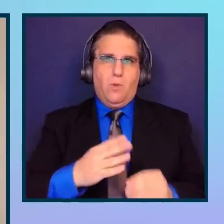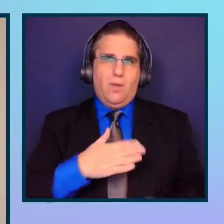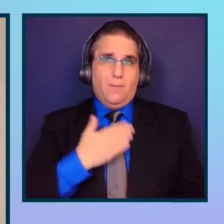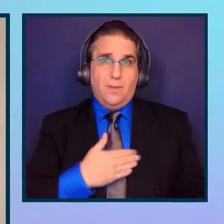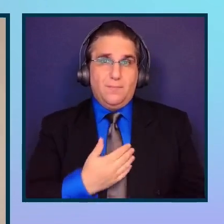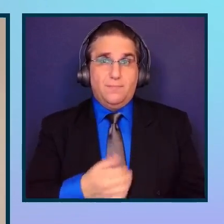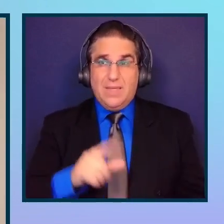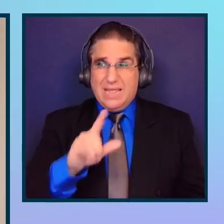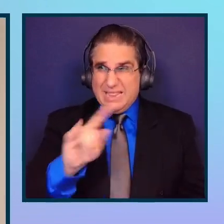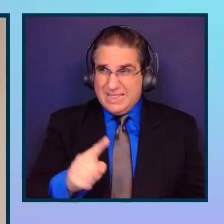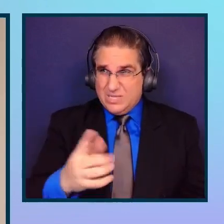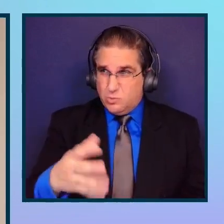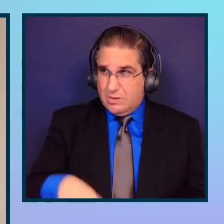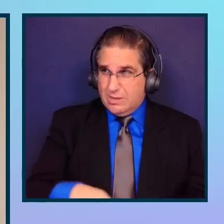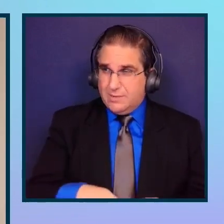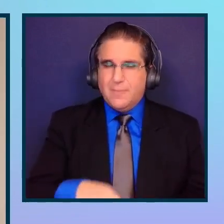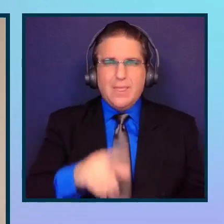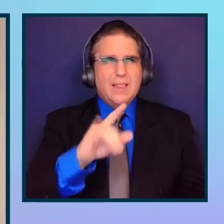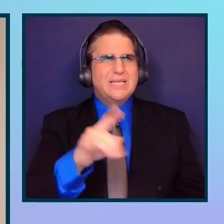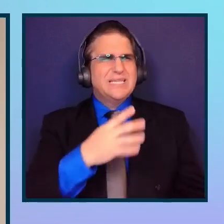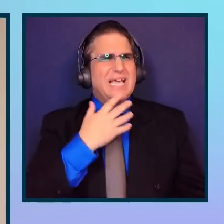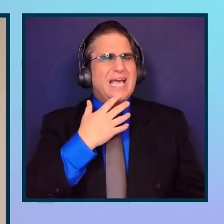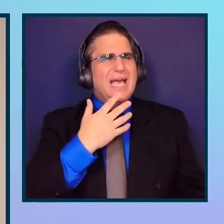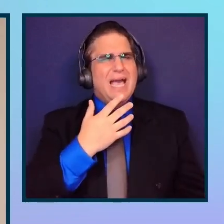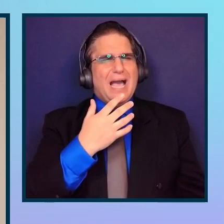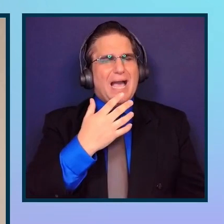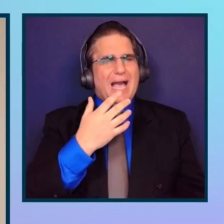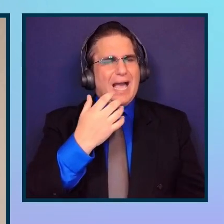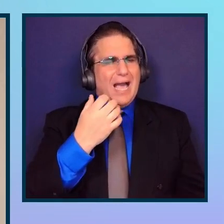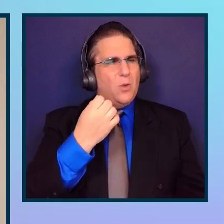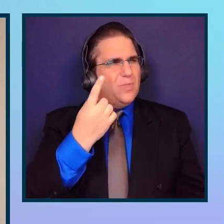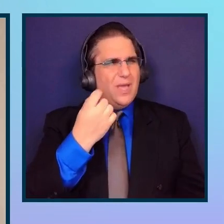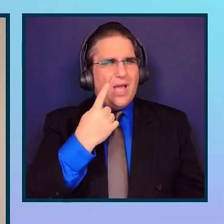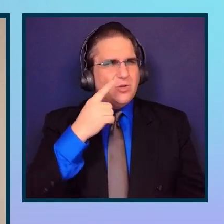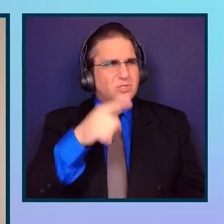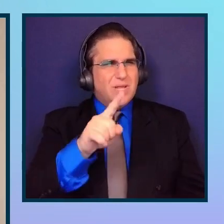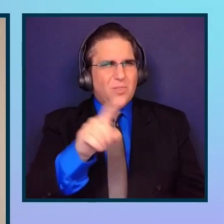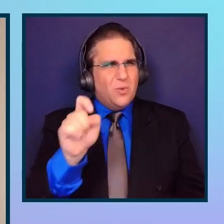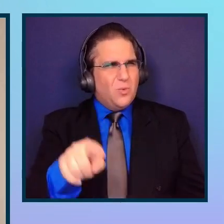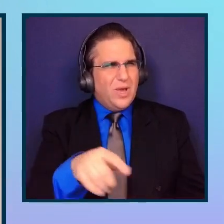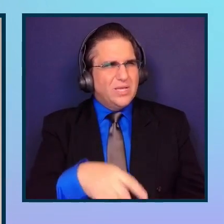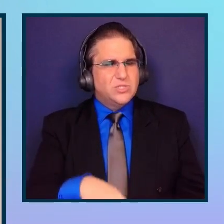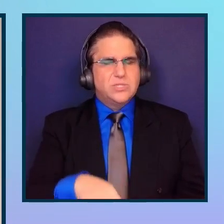I'm just having a hard time understanding, capturing the question. The way I interpreted it is,